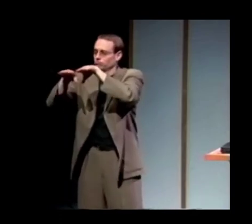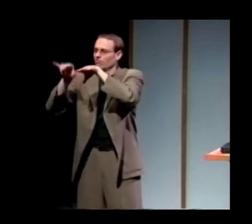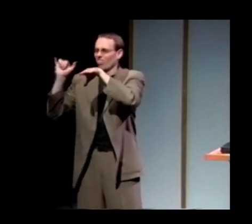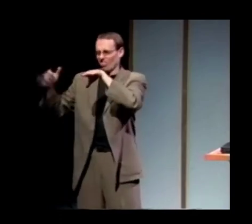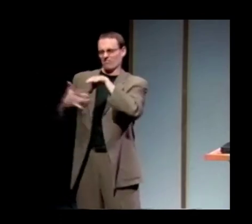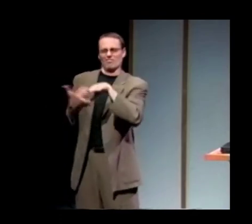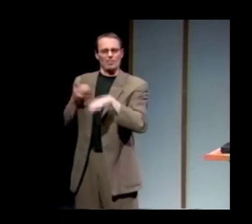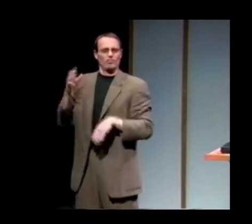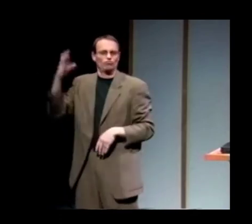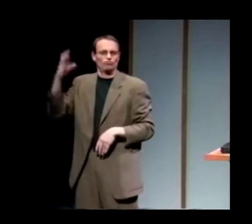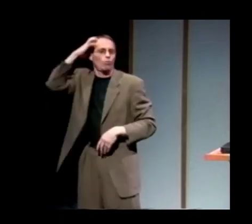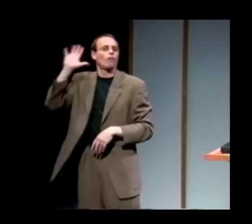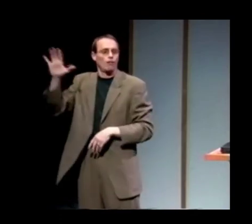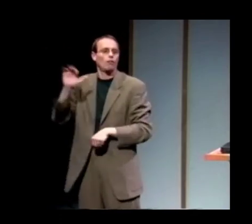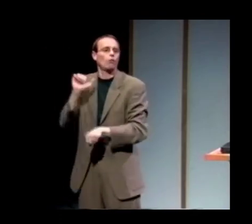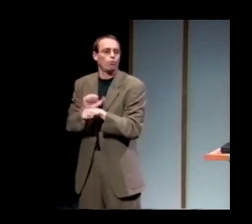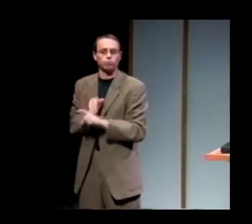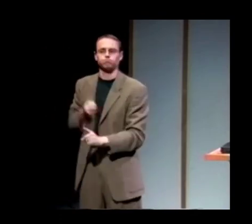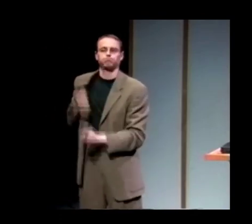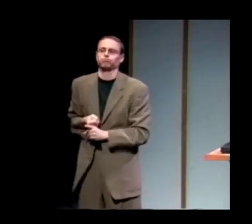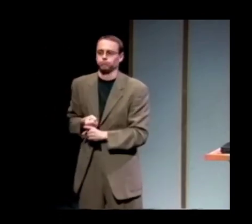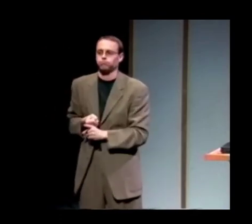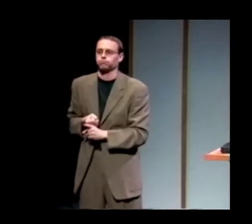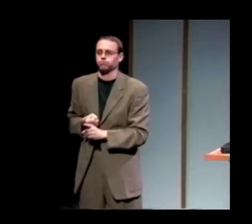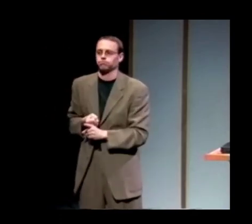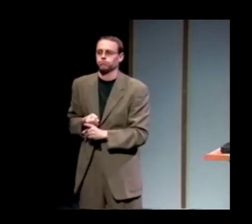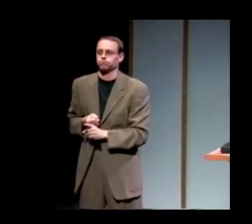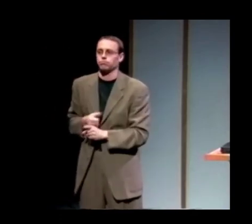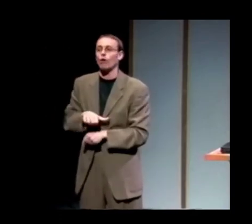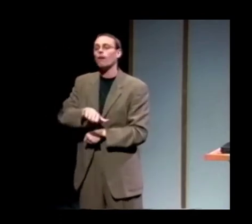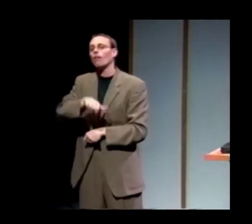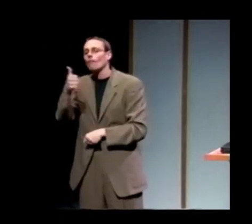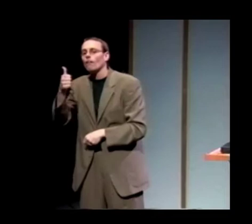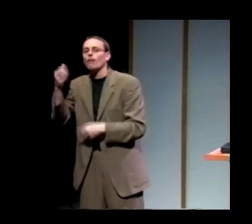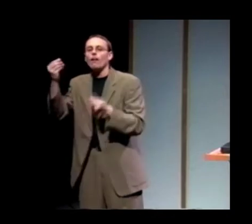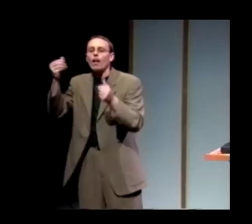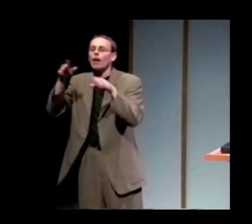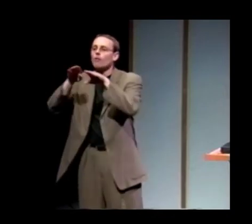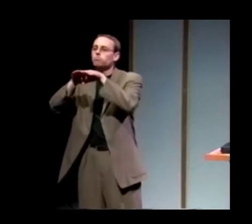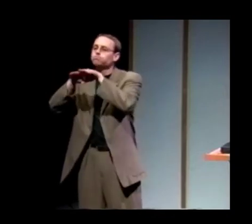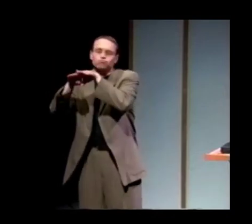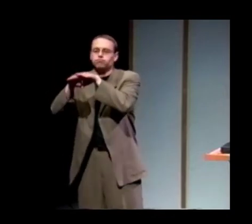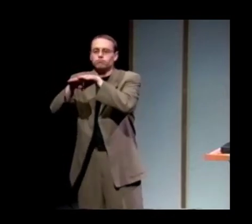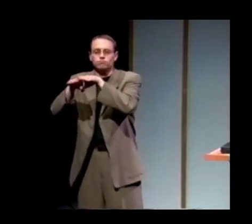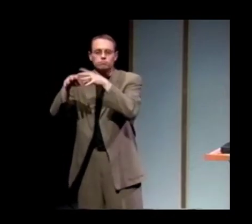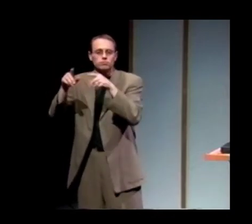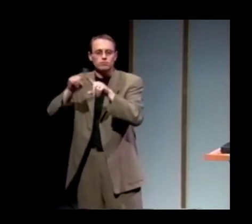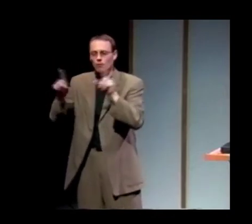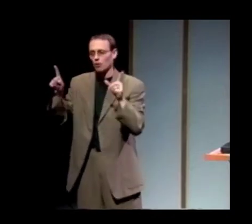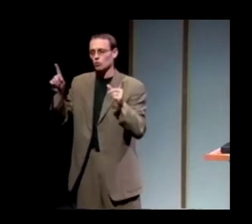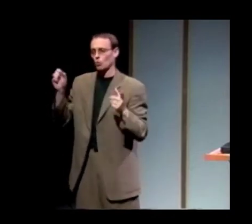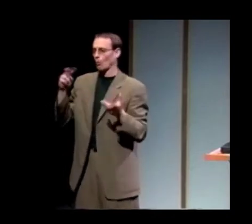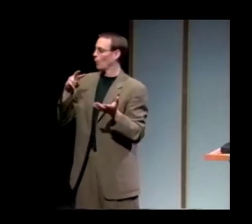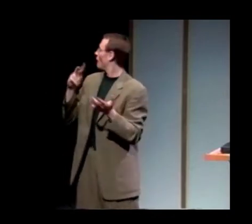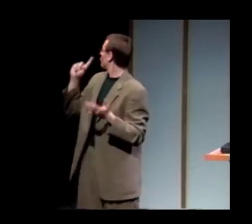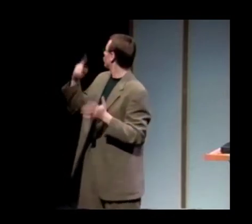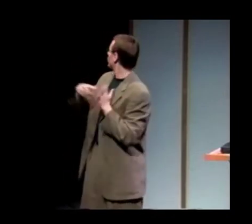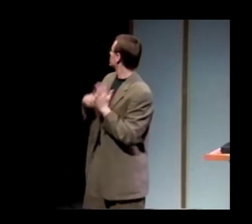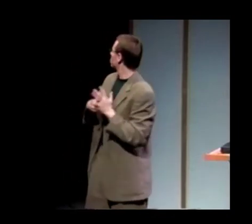AND I'M GONNA USE THIS SIGN FOR EARTHQUAKE, OK? SO WE KNOW WHAT AN EARTHQUAKE IS,